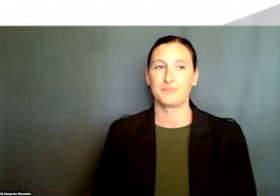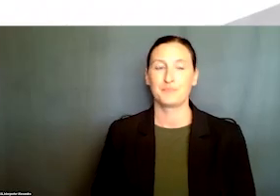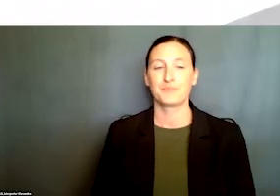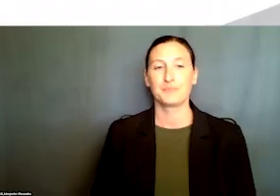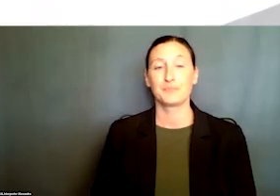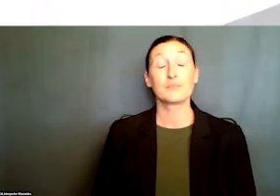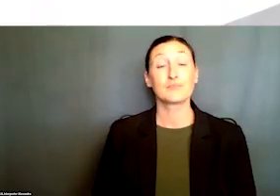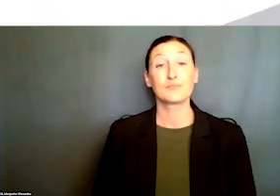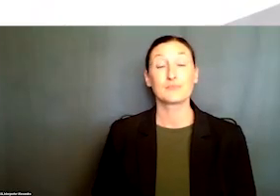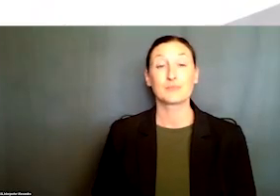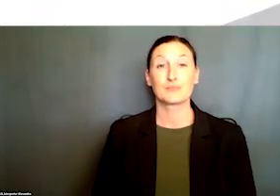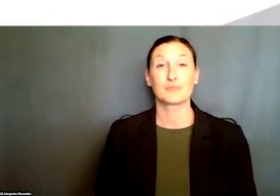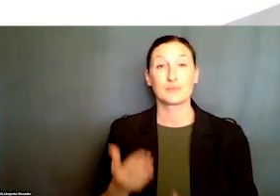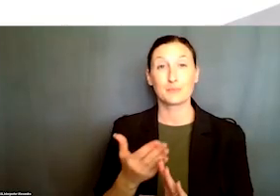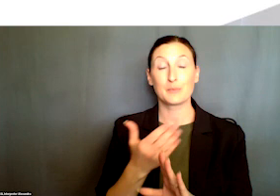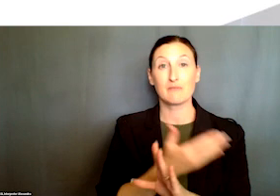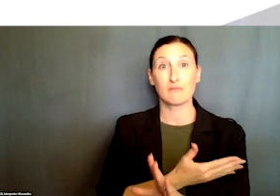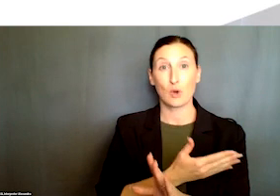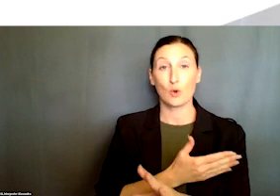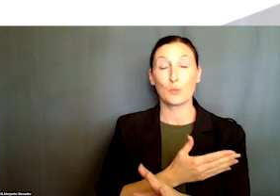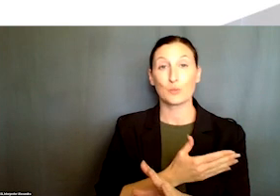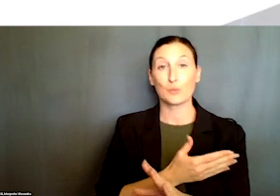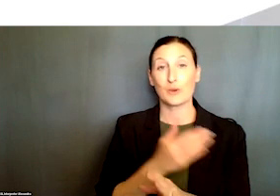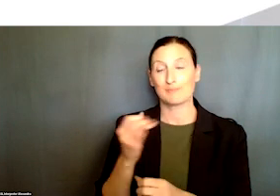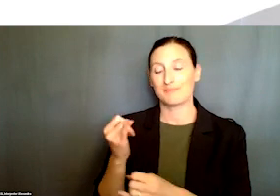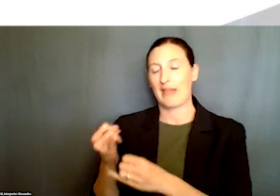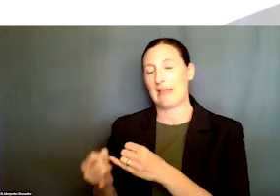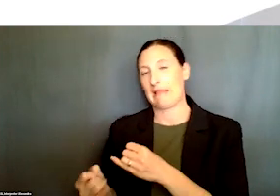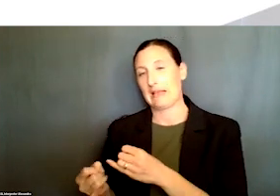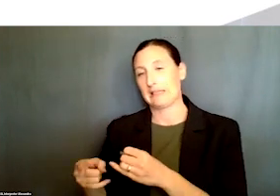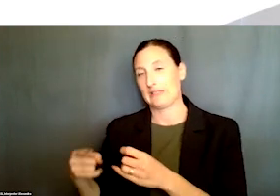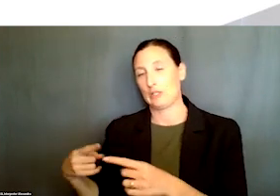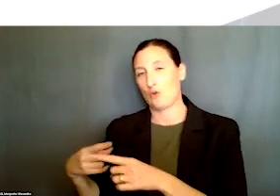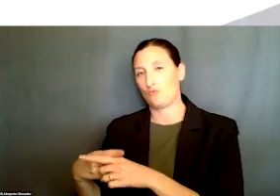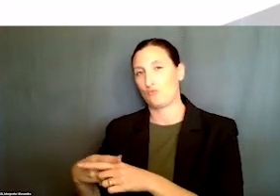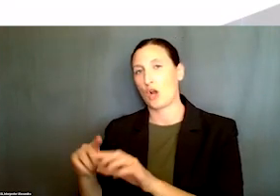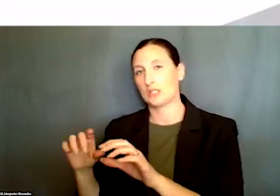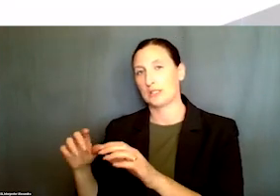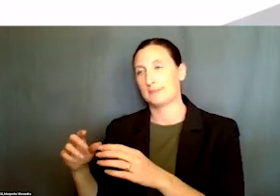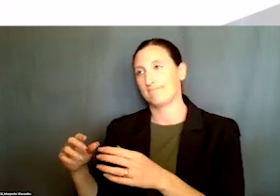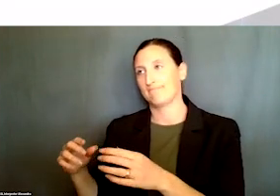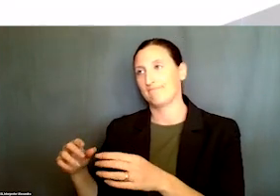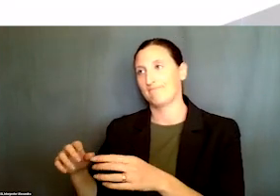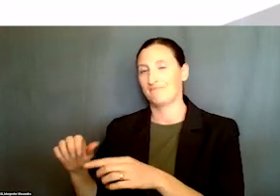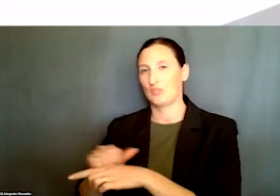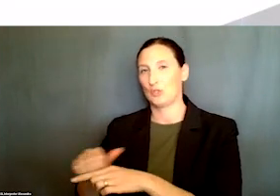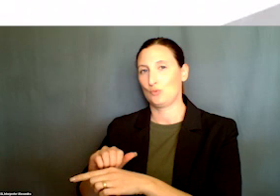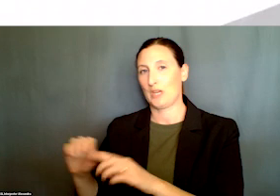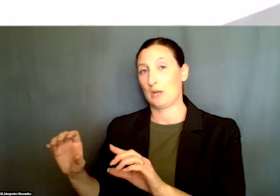Finally, before we get into the last of these cross directorate programs is CAREER.